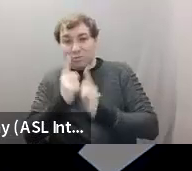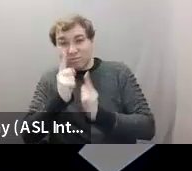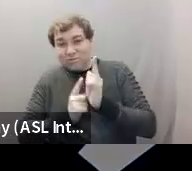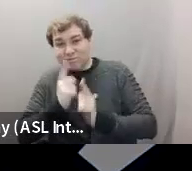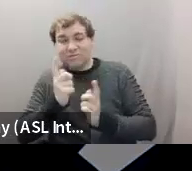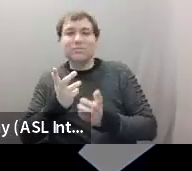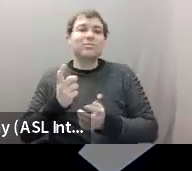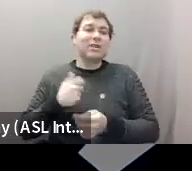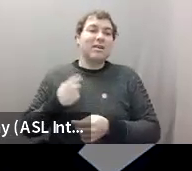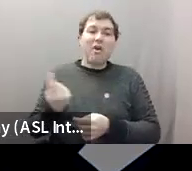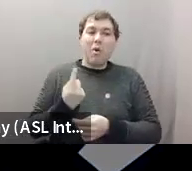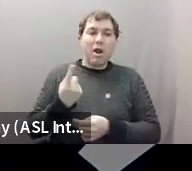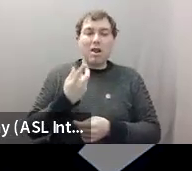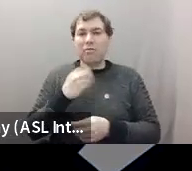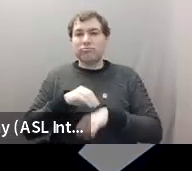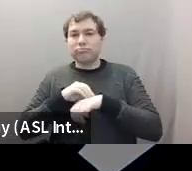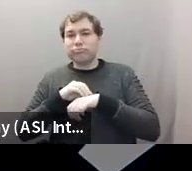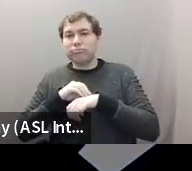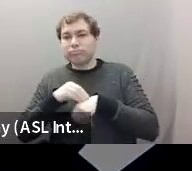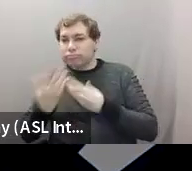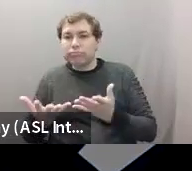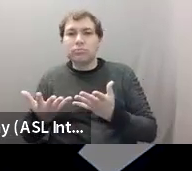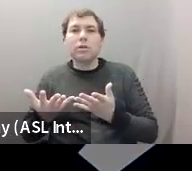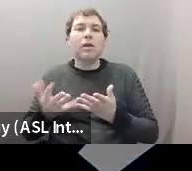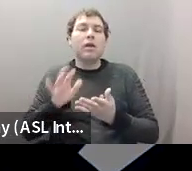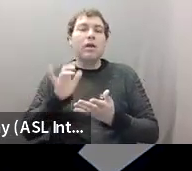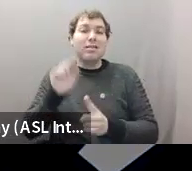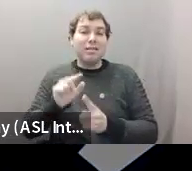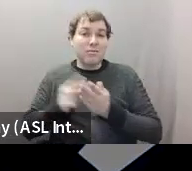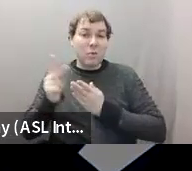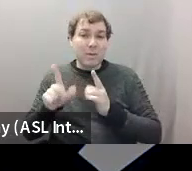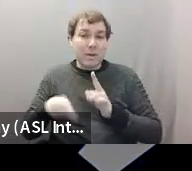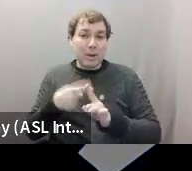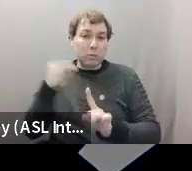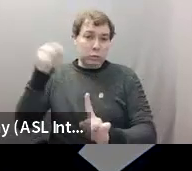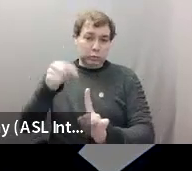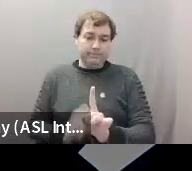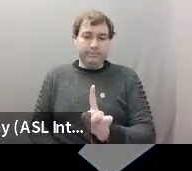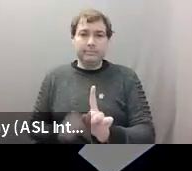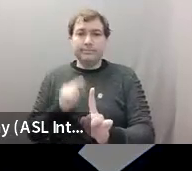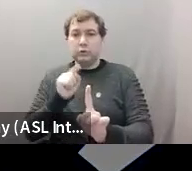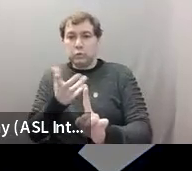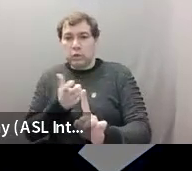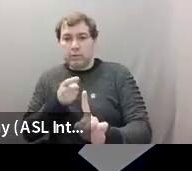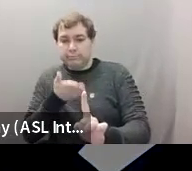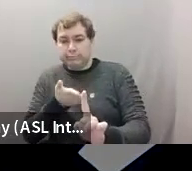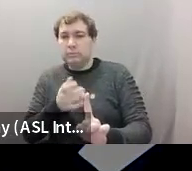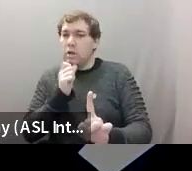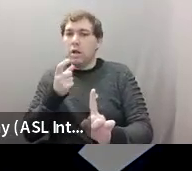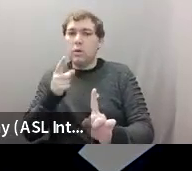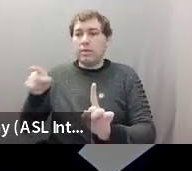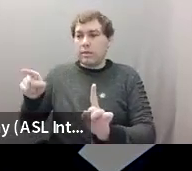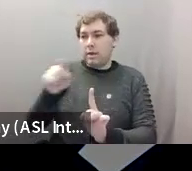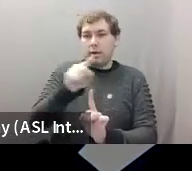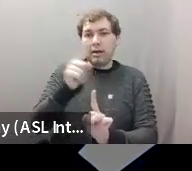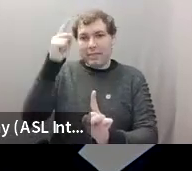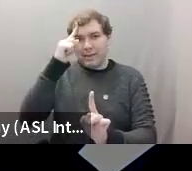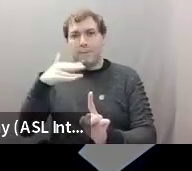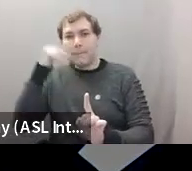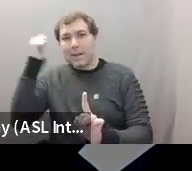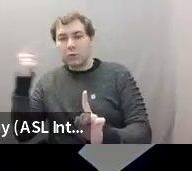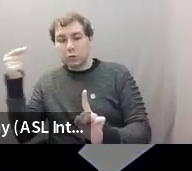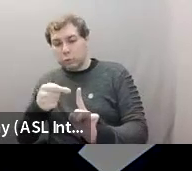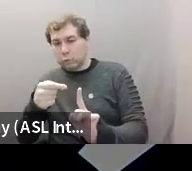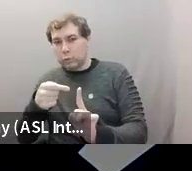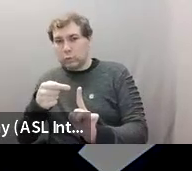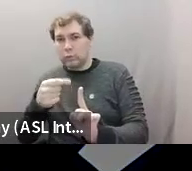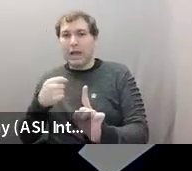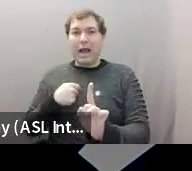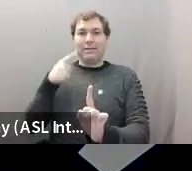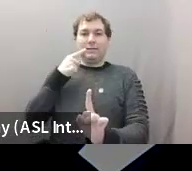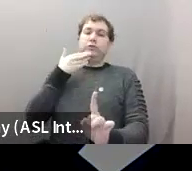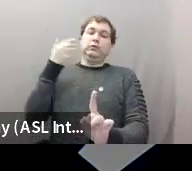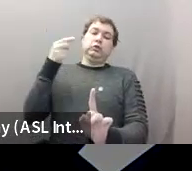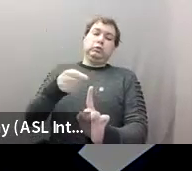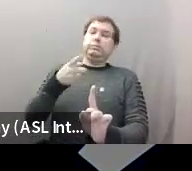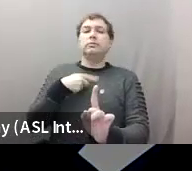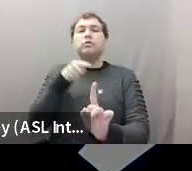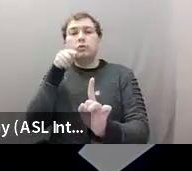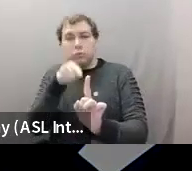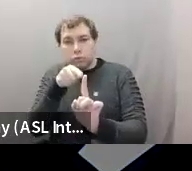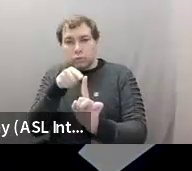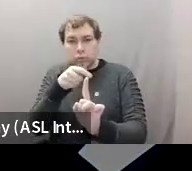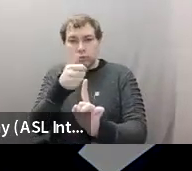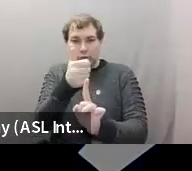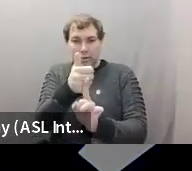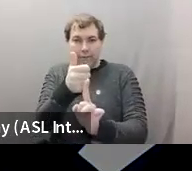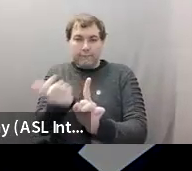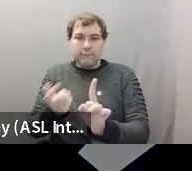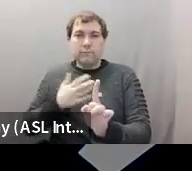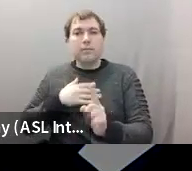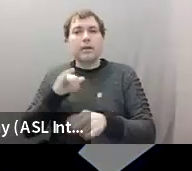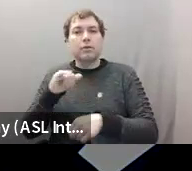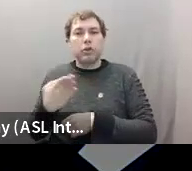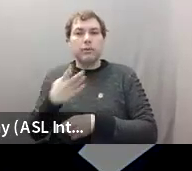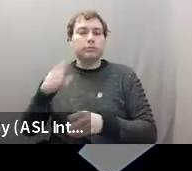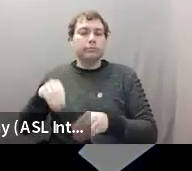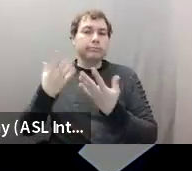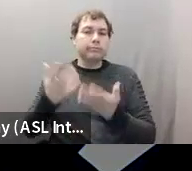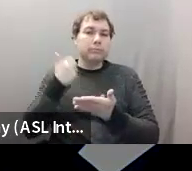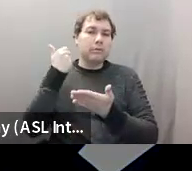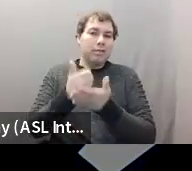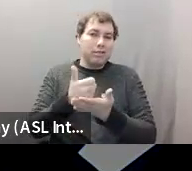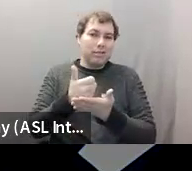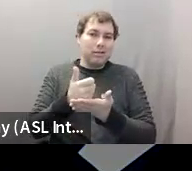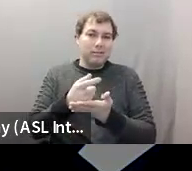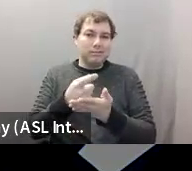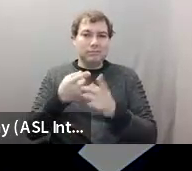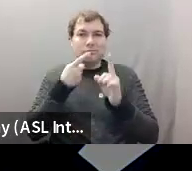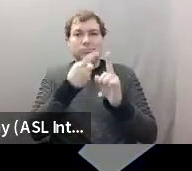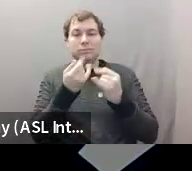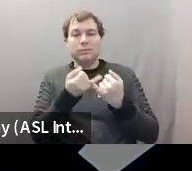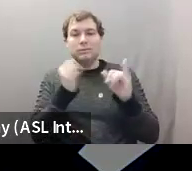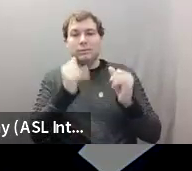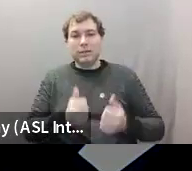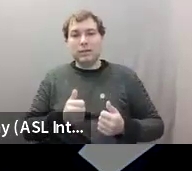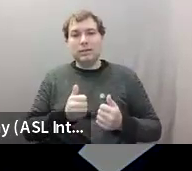Troy Bowser: I'll always instill into the participant that look. This program is about you, and about what you want, not about what nobody think is best for you, not about what you know, I think is good for it's about what you want for yourself, and my job is to help you, re, you know, reach that independent level that that you want to meet.